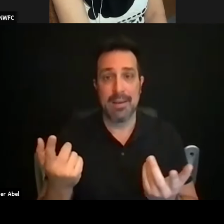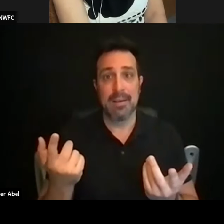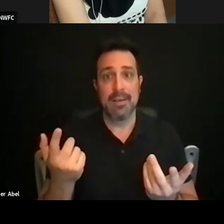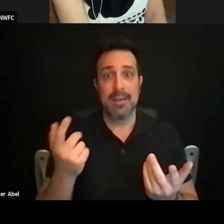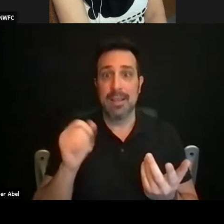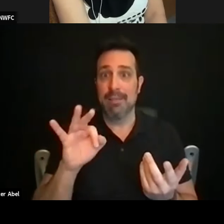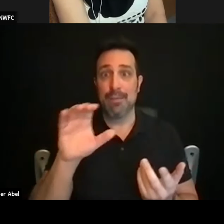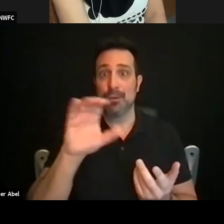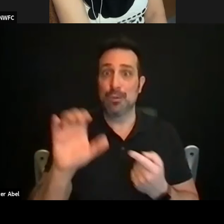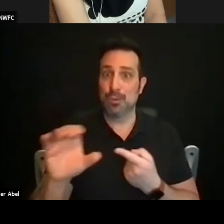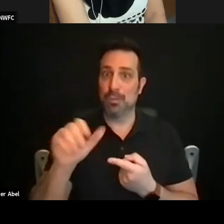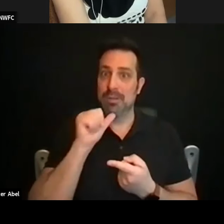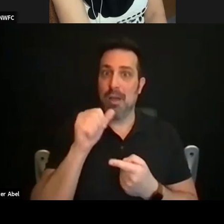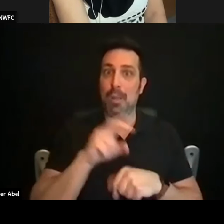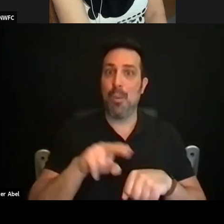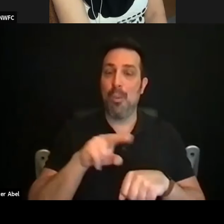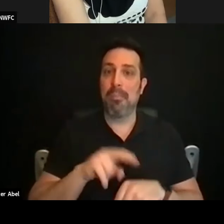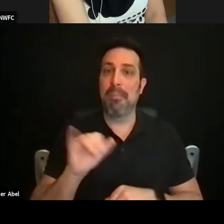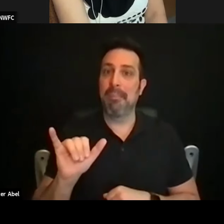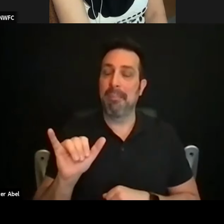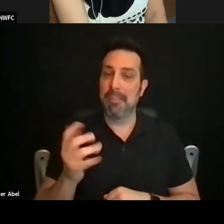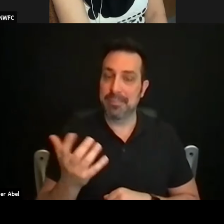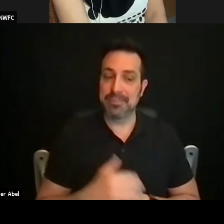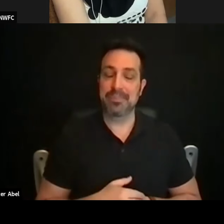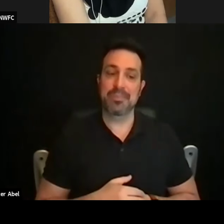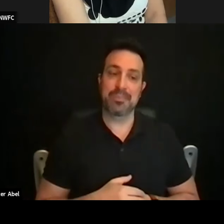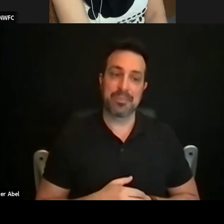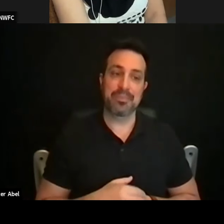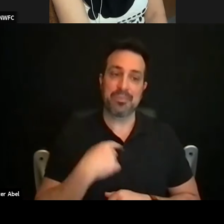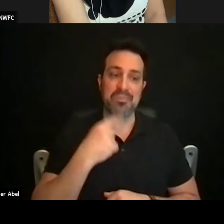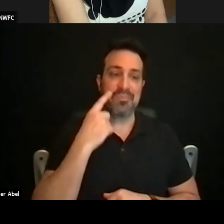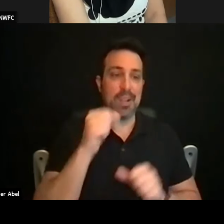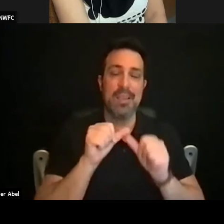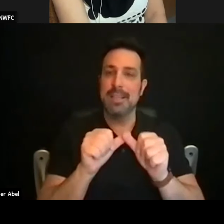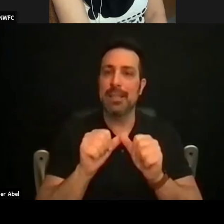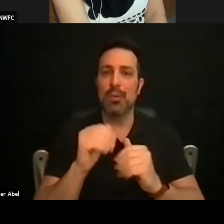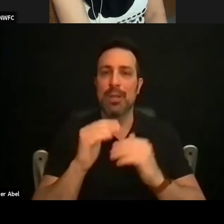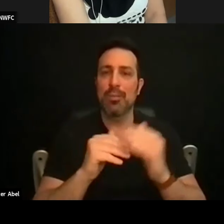We have the ability to do outreach. Washington county is huge and I wouldn't be able to connect with many of the people that I